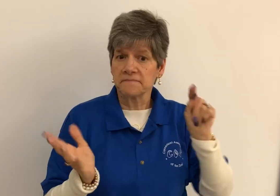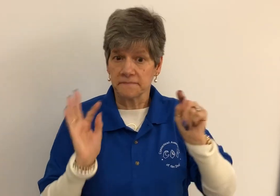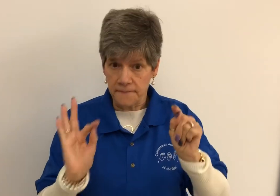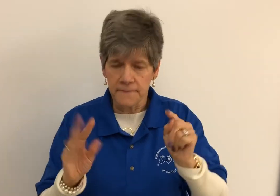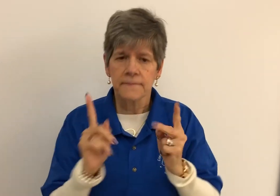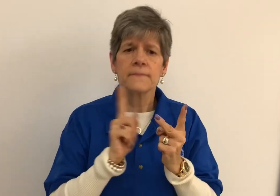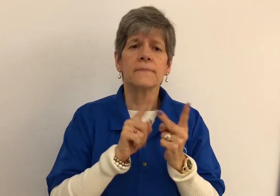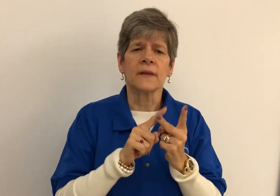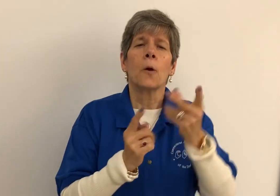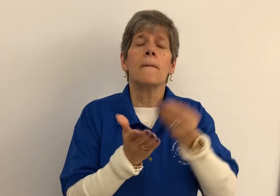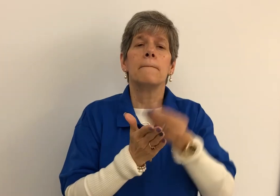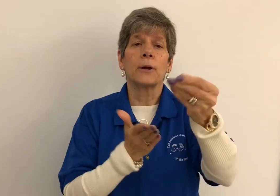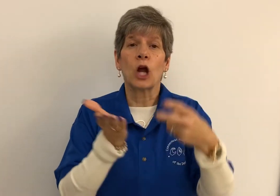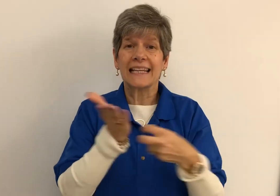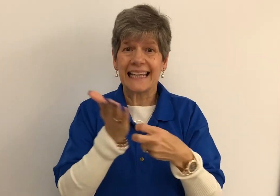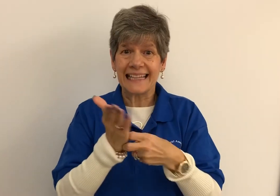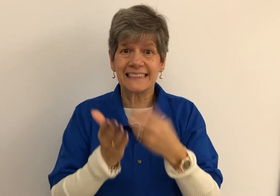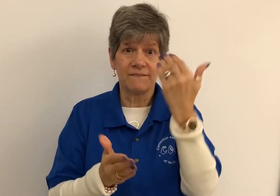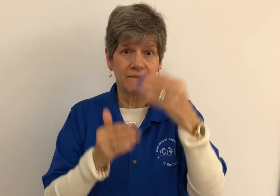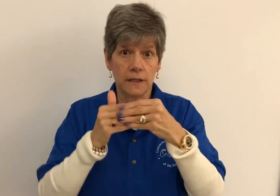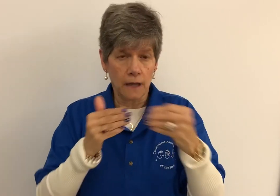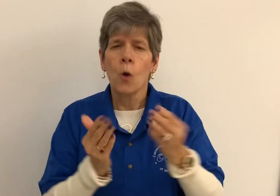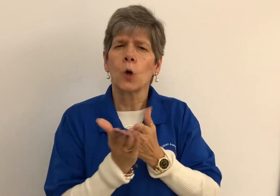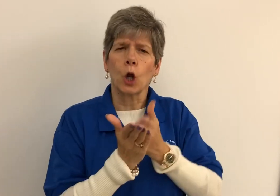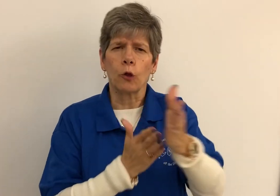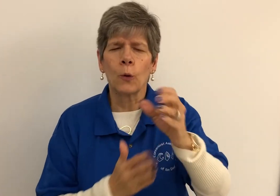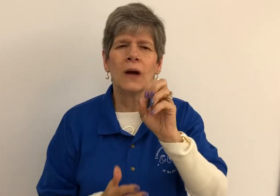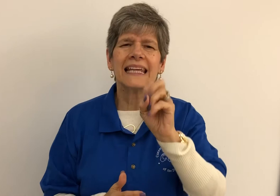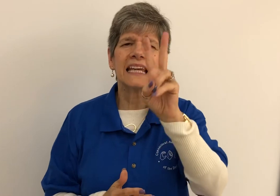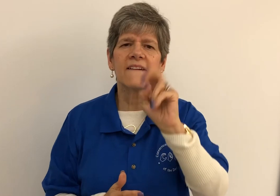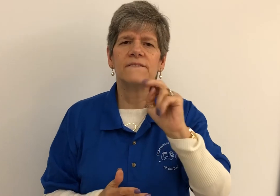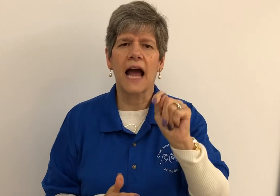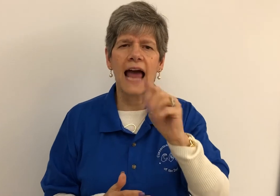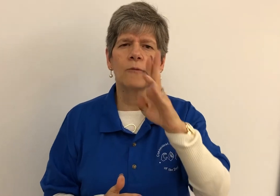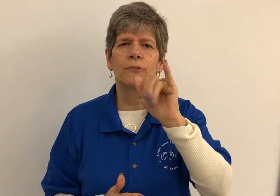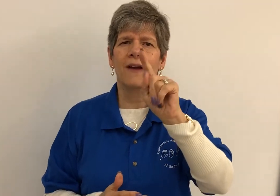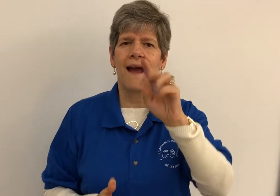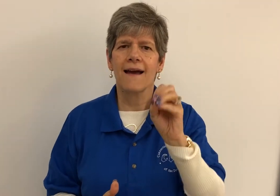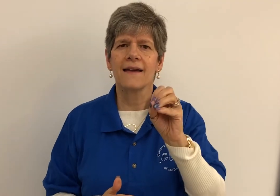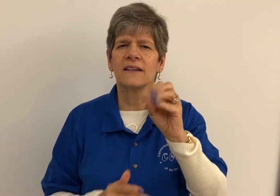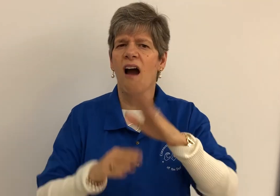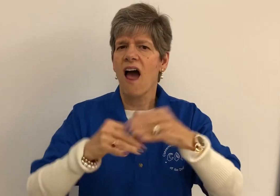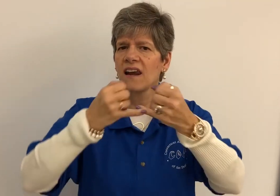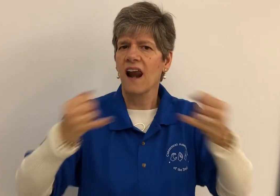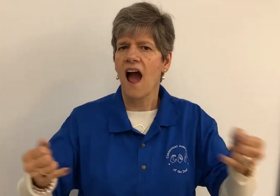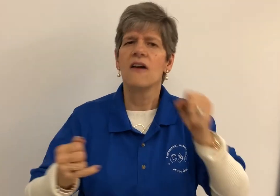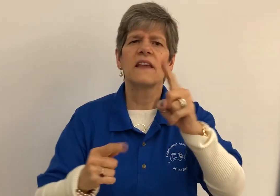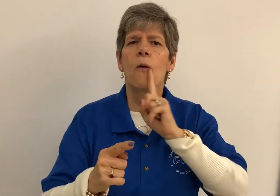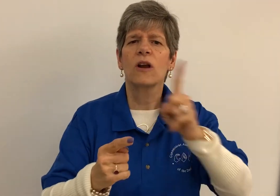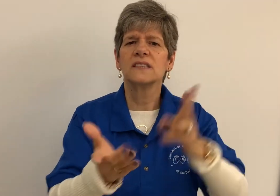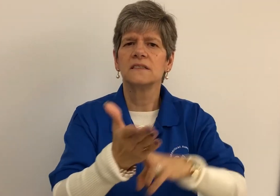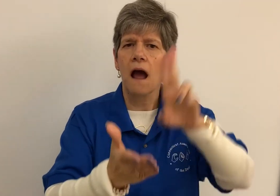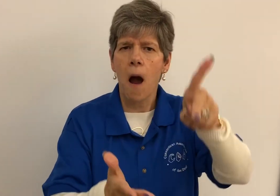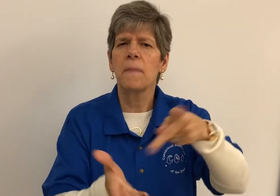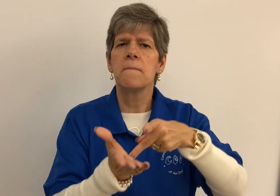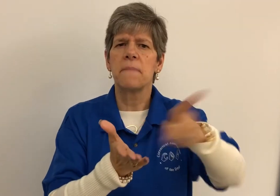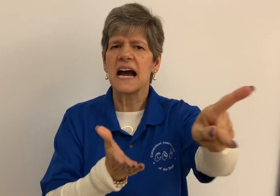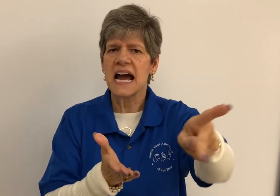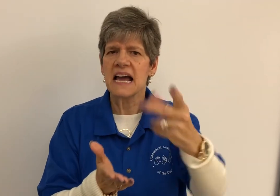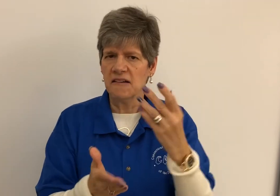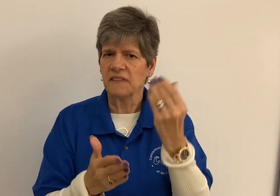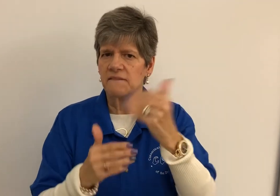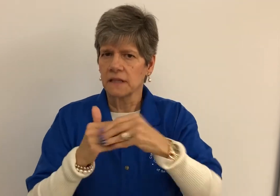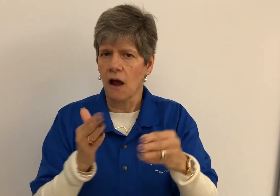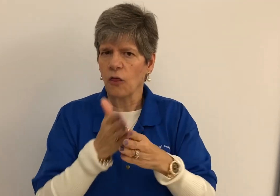You can purchase tickets for $15 through Eventbrite online.